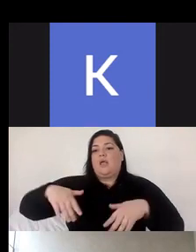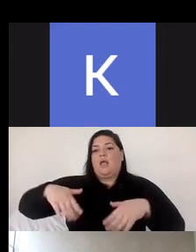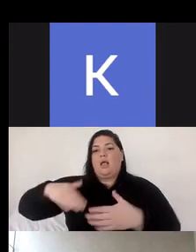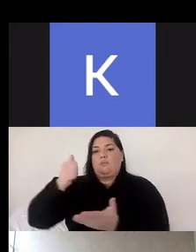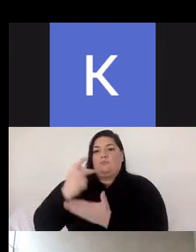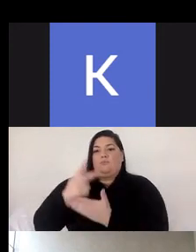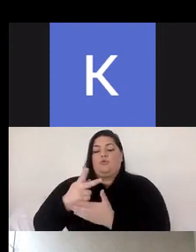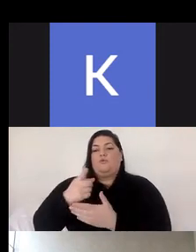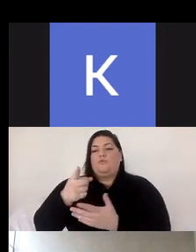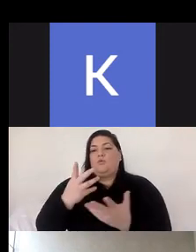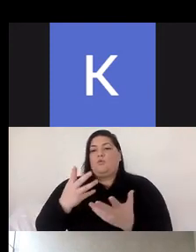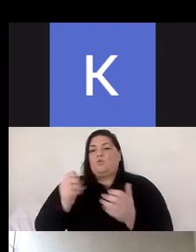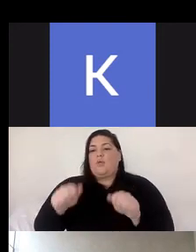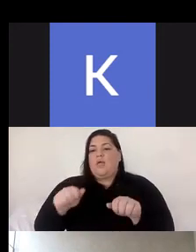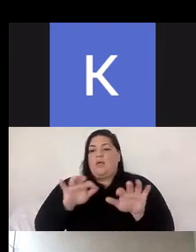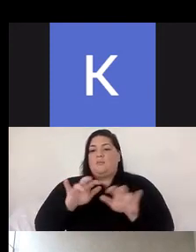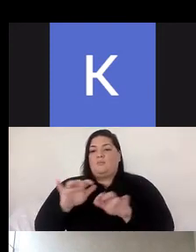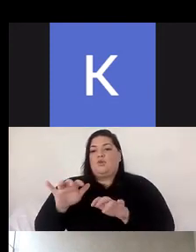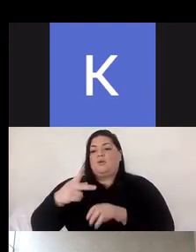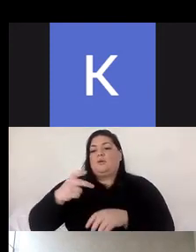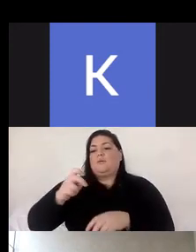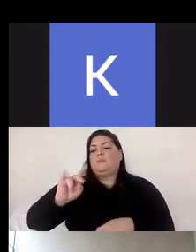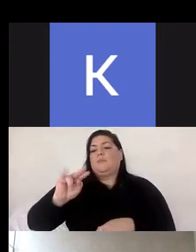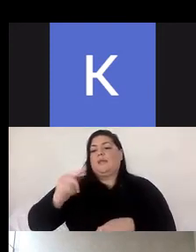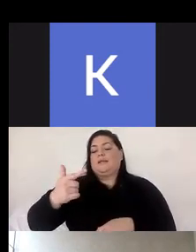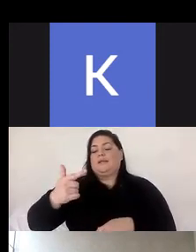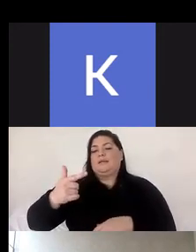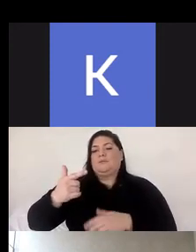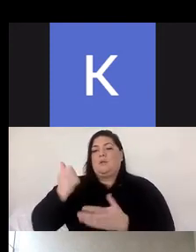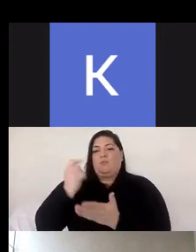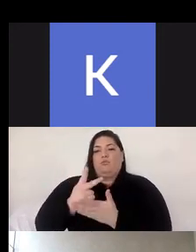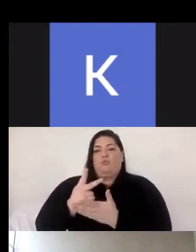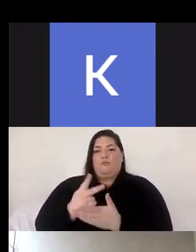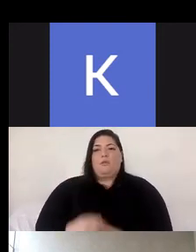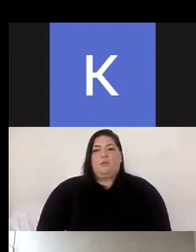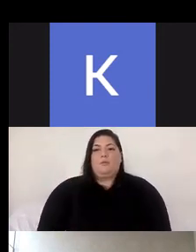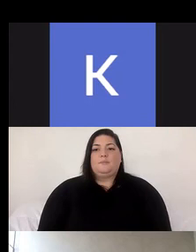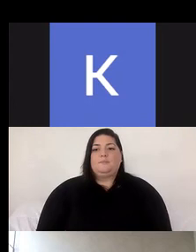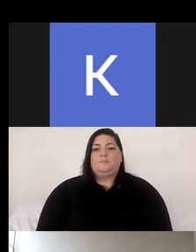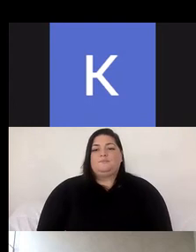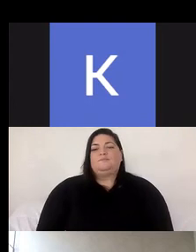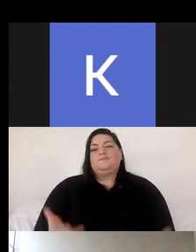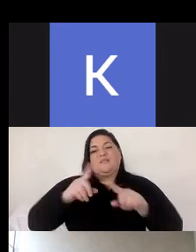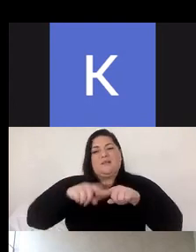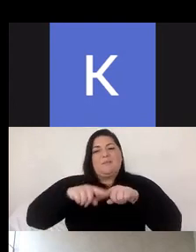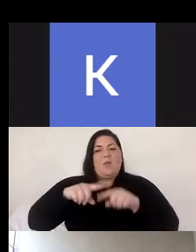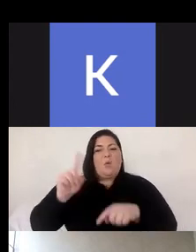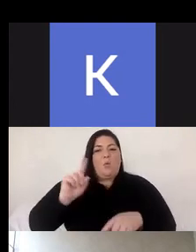you want to put pending approval in that status line. So it really depends on where you're at,